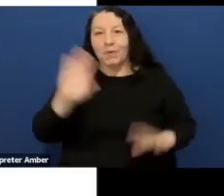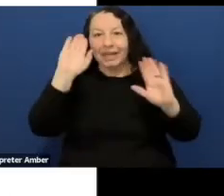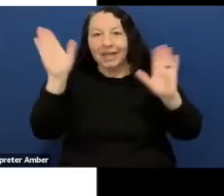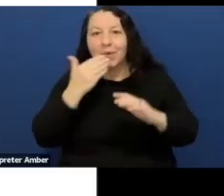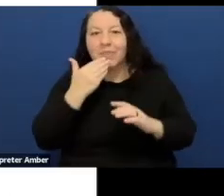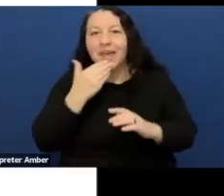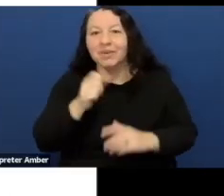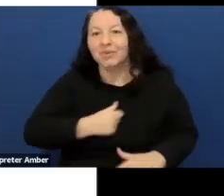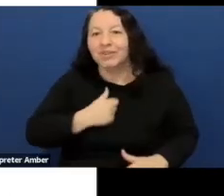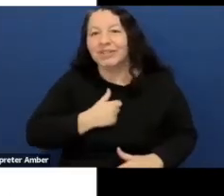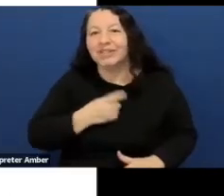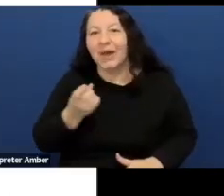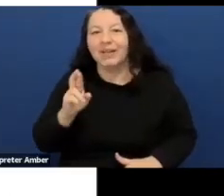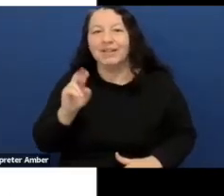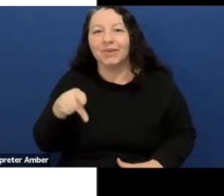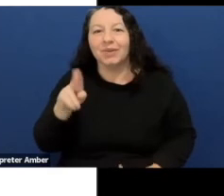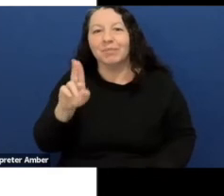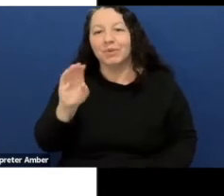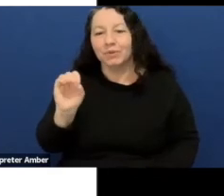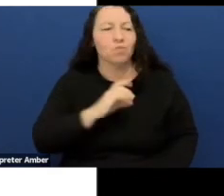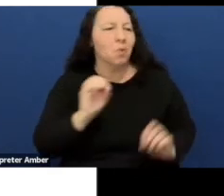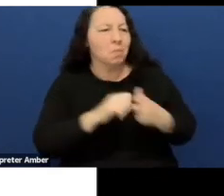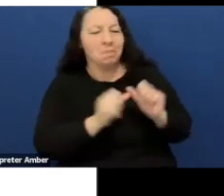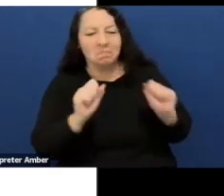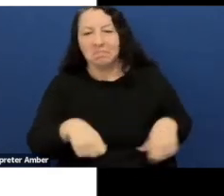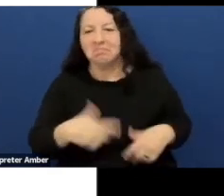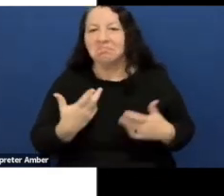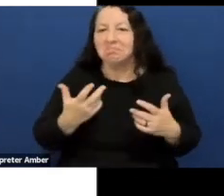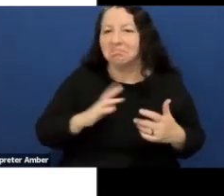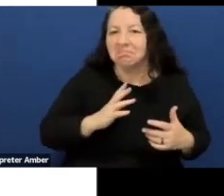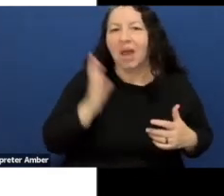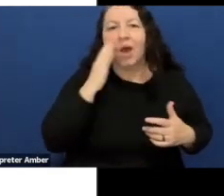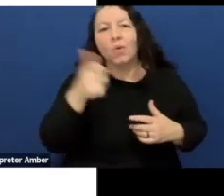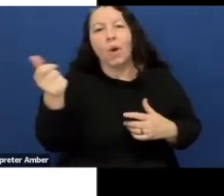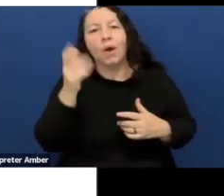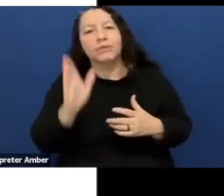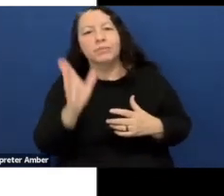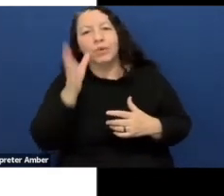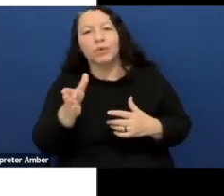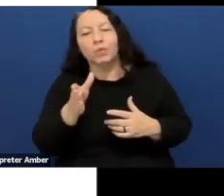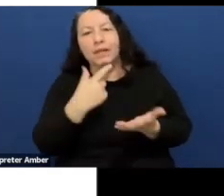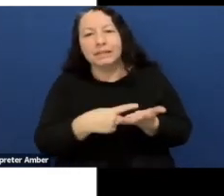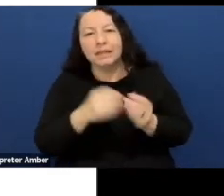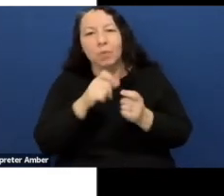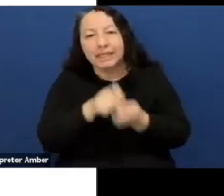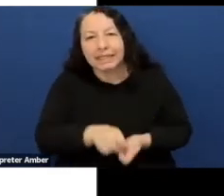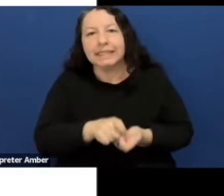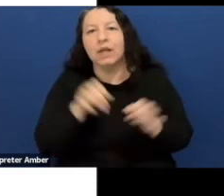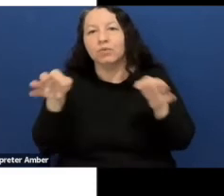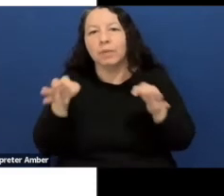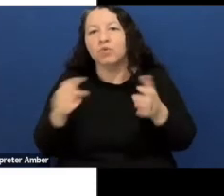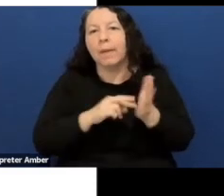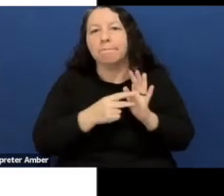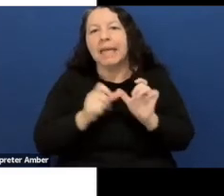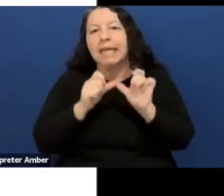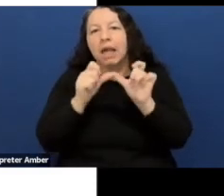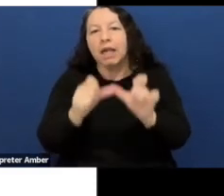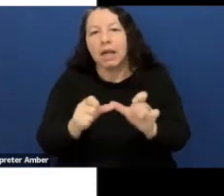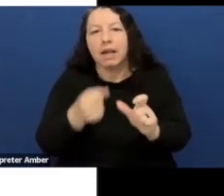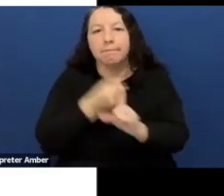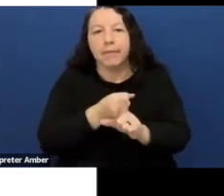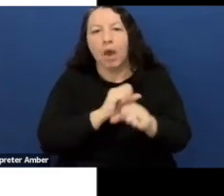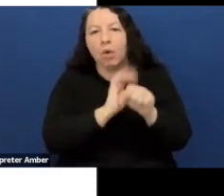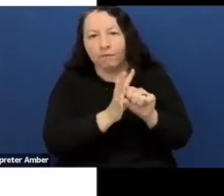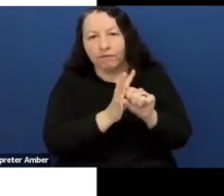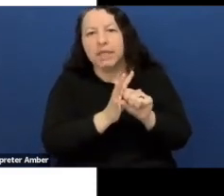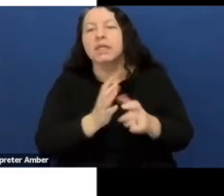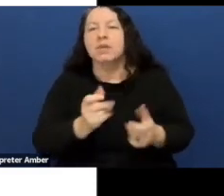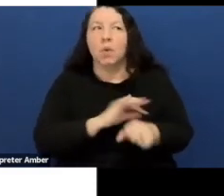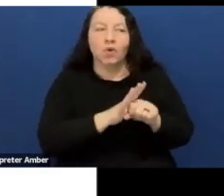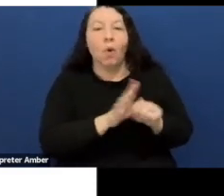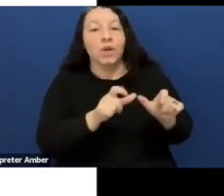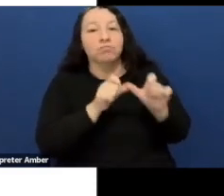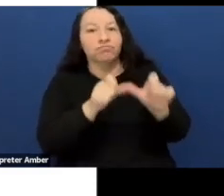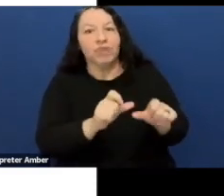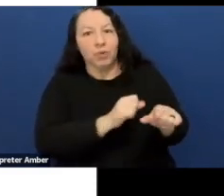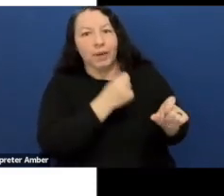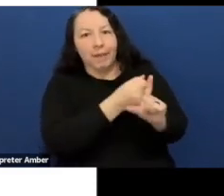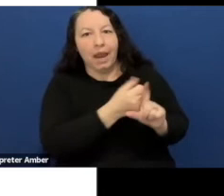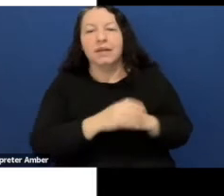no problem. So I'm not going to I'm not I know other speakers will go into more detailed